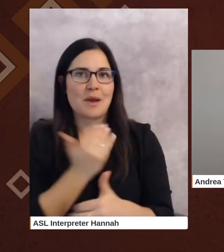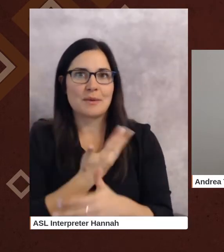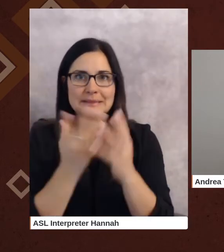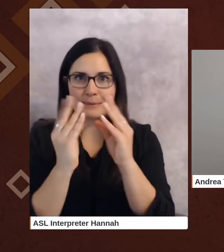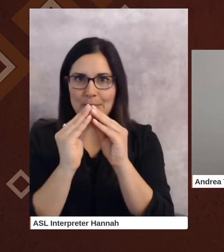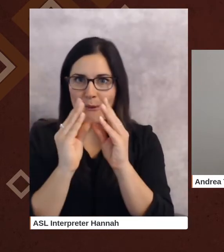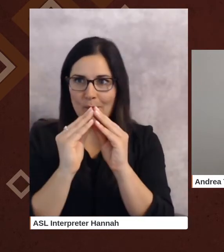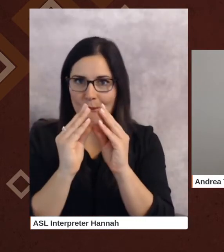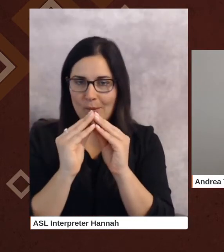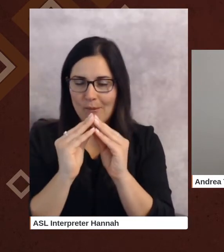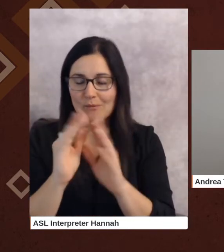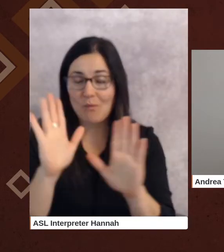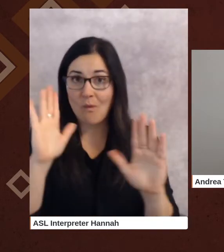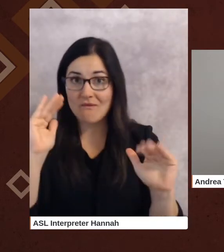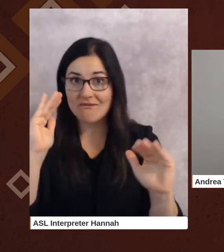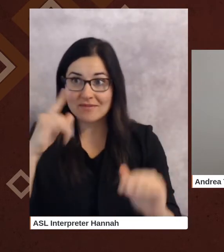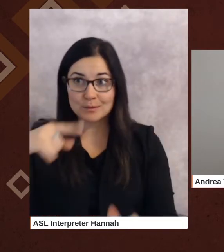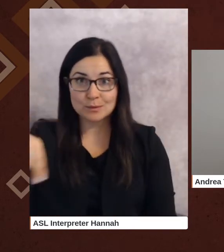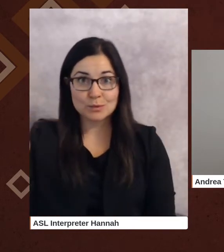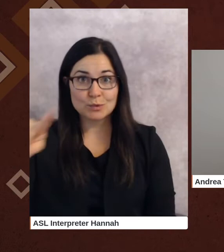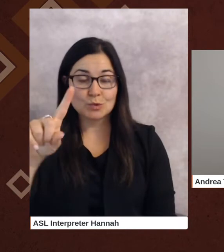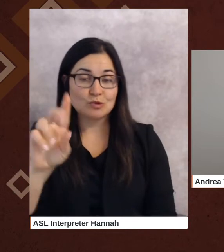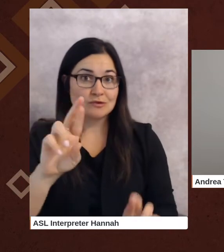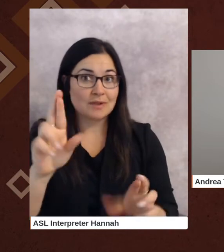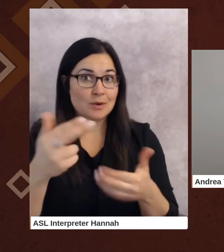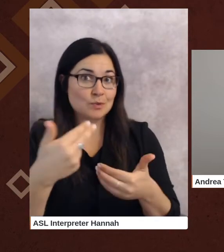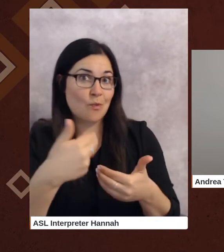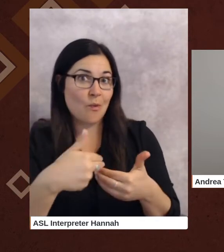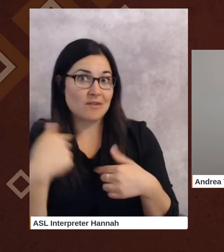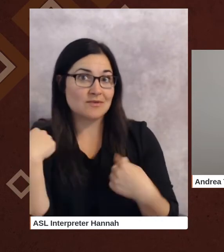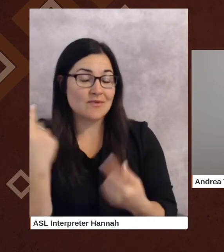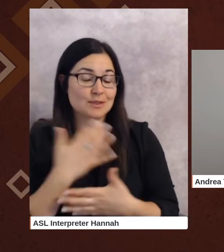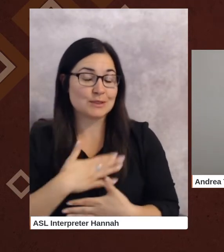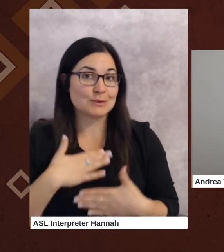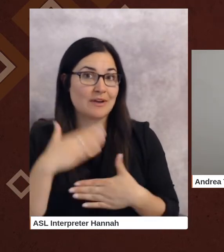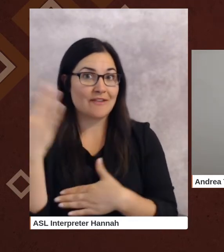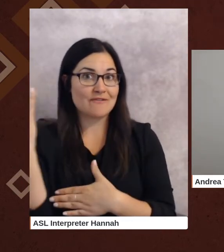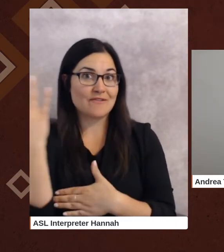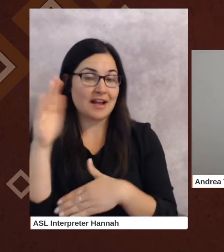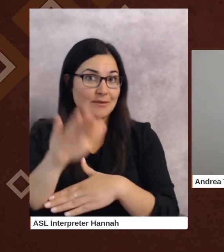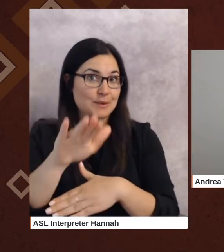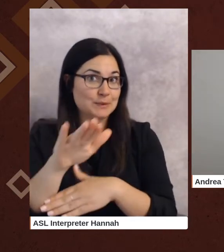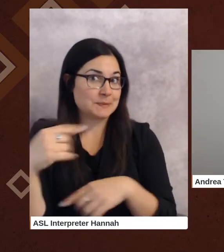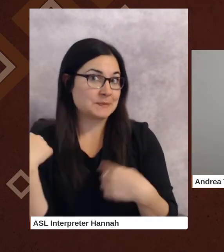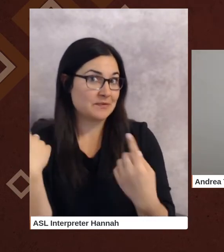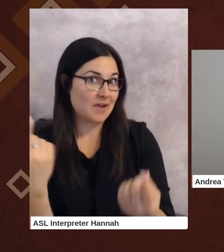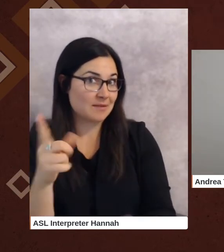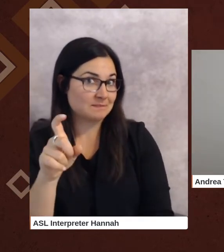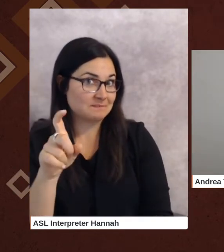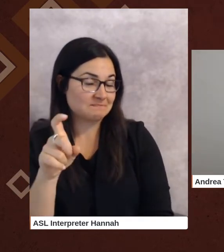Hopefully everybody is getting join and enjoying this Friday afternoon. My name is Andrea Torrez.